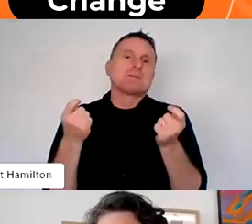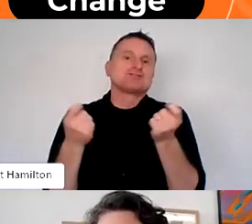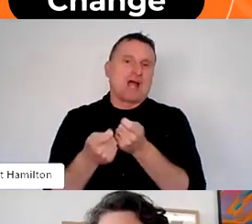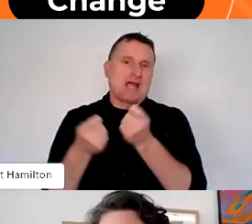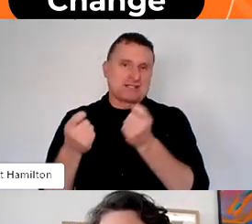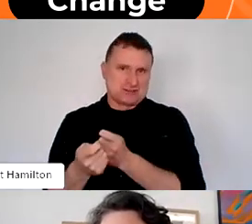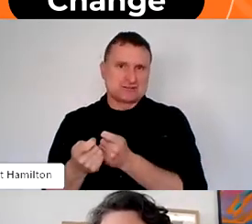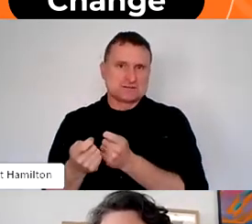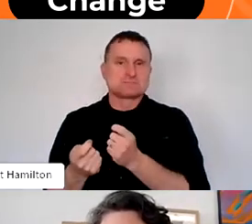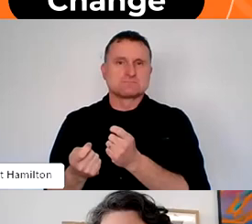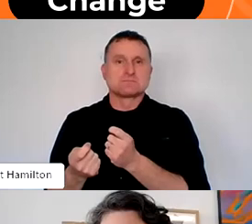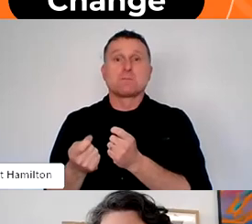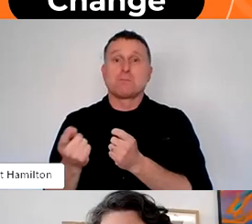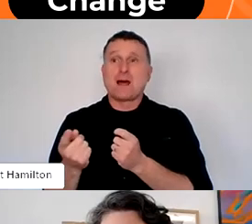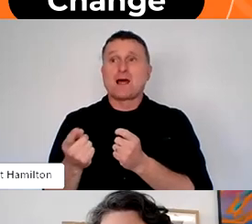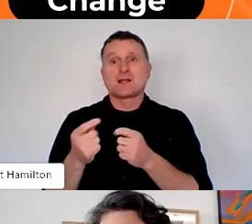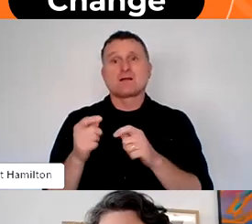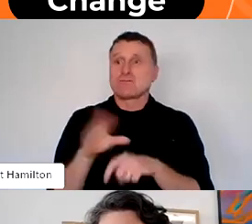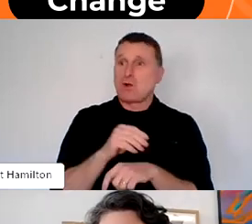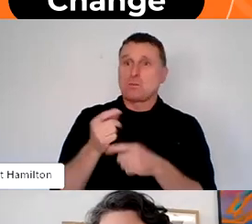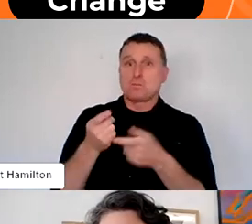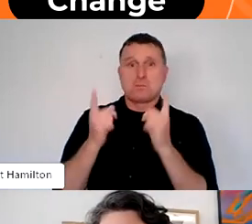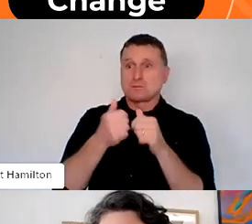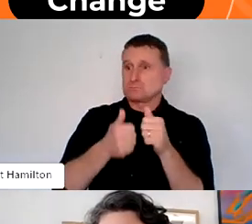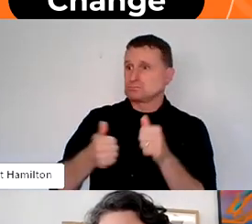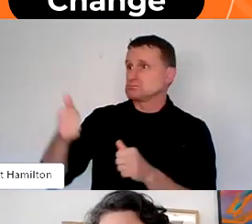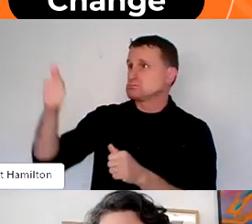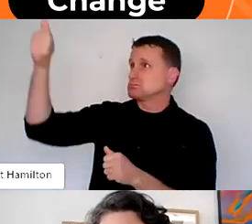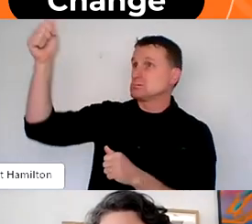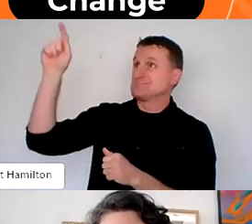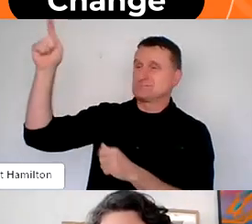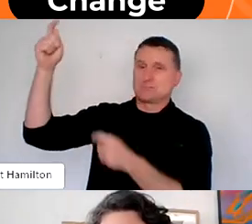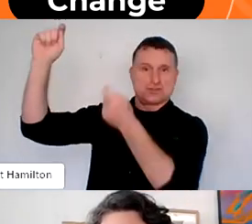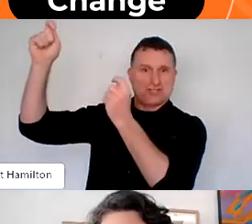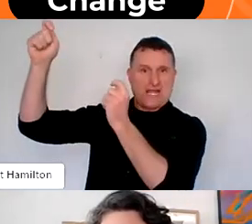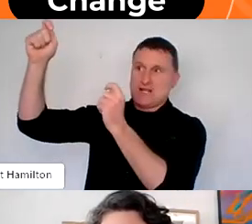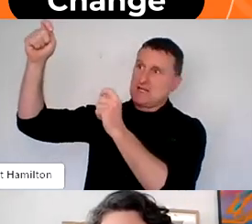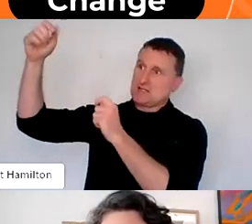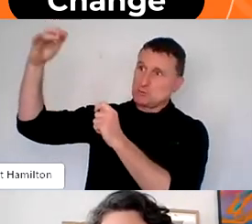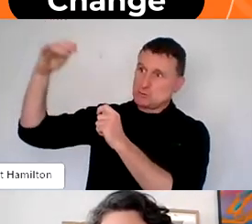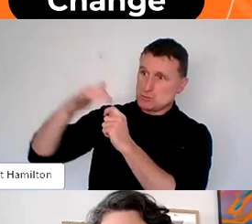it has to come from the top, but it will be nice if they just left it would be nice if they focused on that and less on changing our